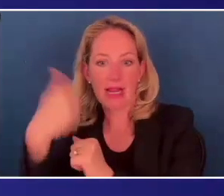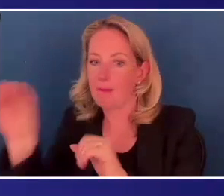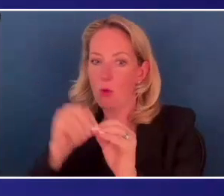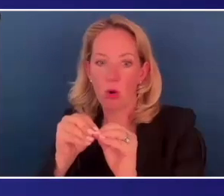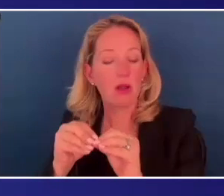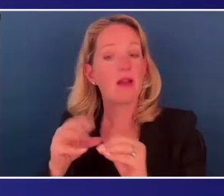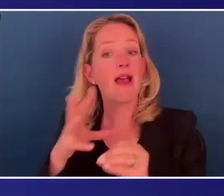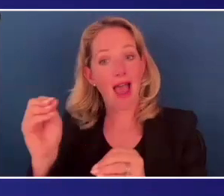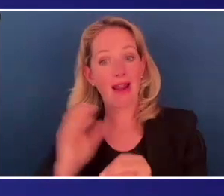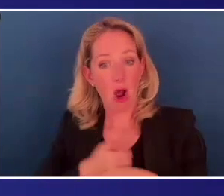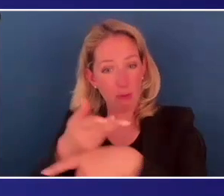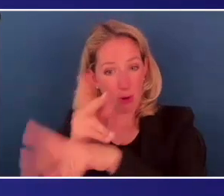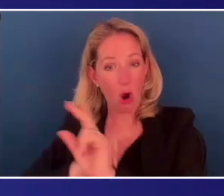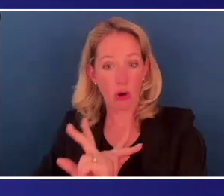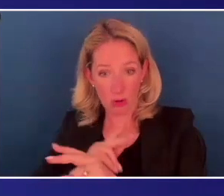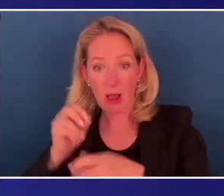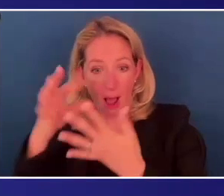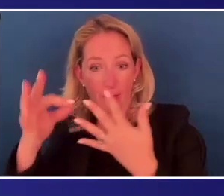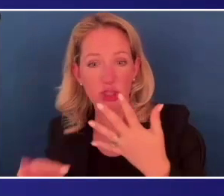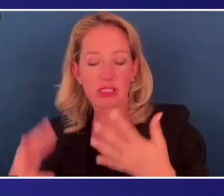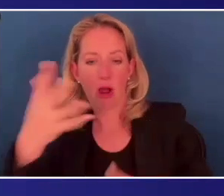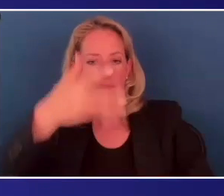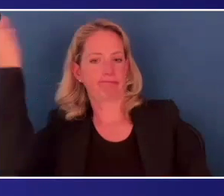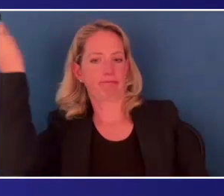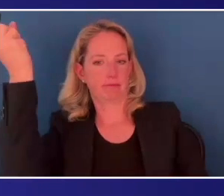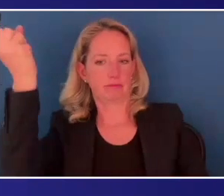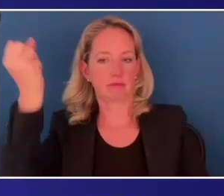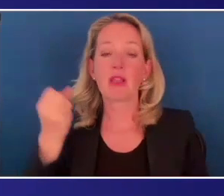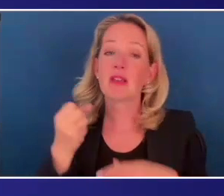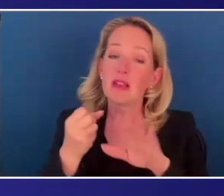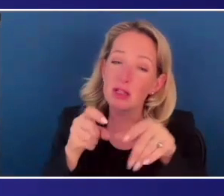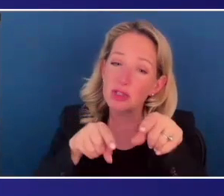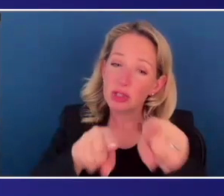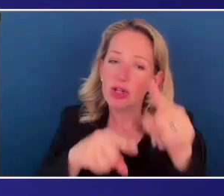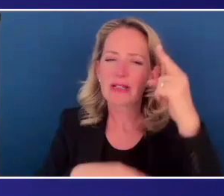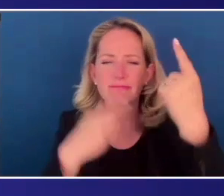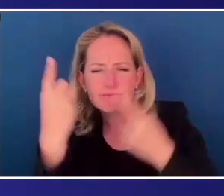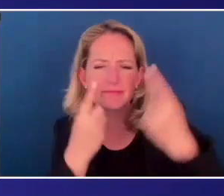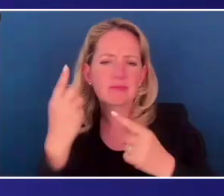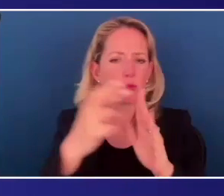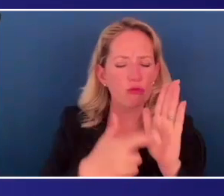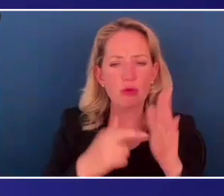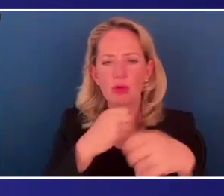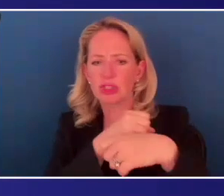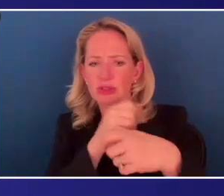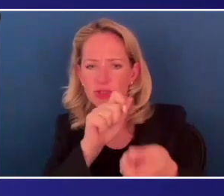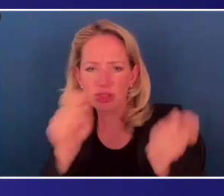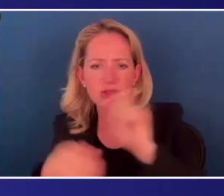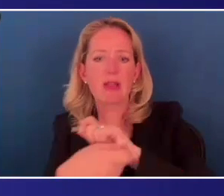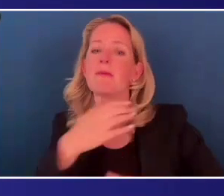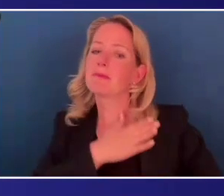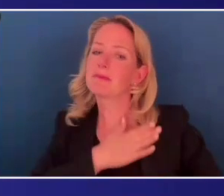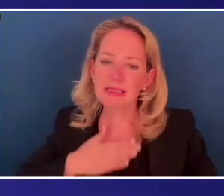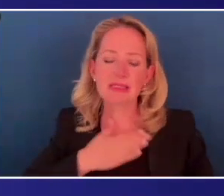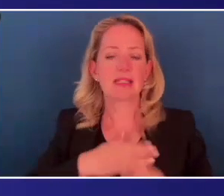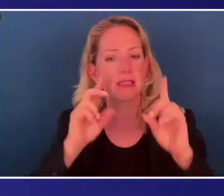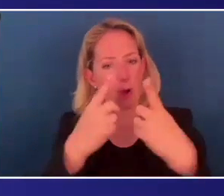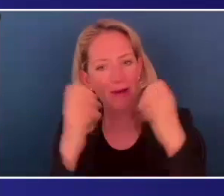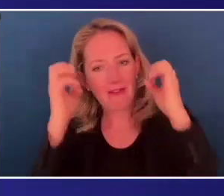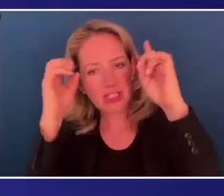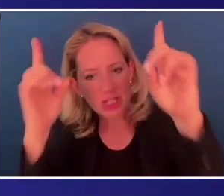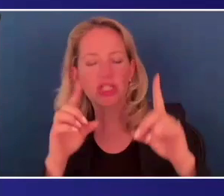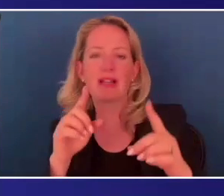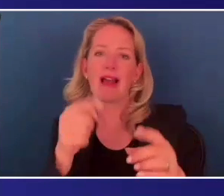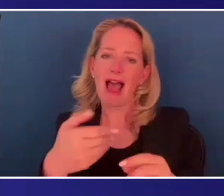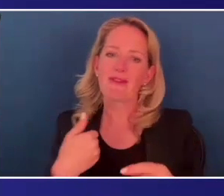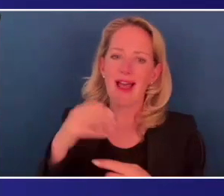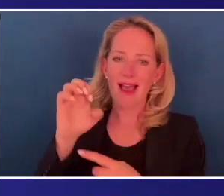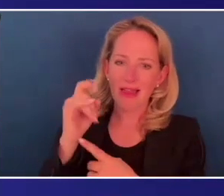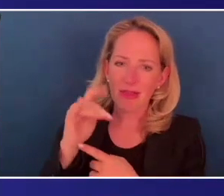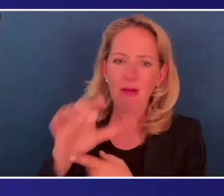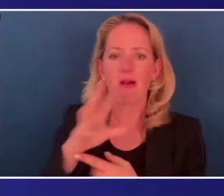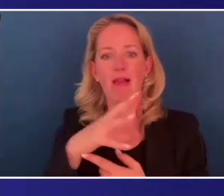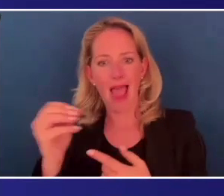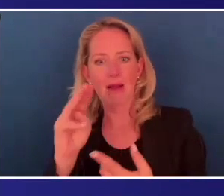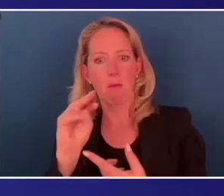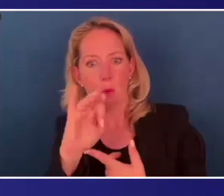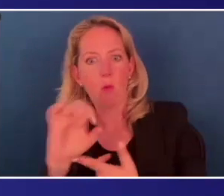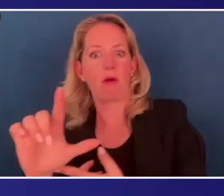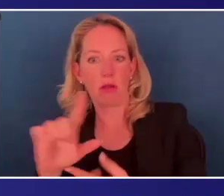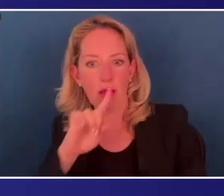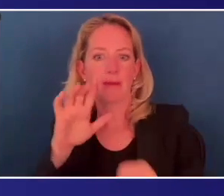And considering any rule changes, the Department of Education and other stakeholder groups represented here today have an ethical and indeed a moral obligation to protect borrowers and aid them in their repayment.